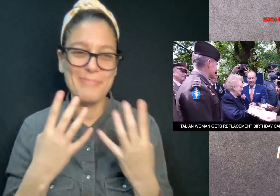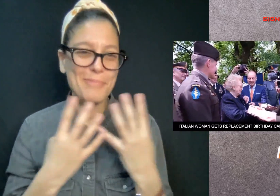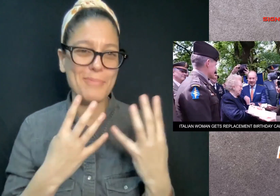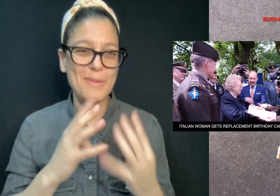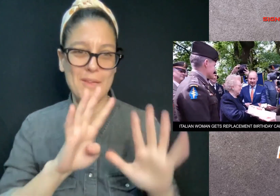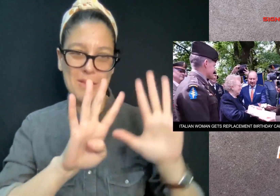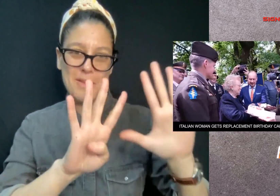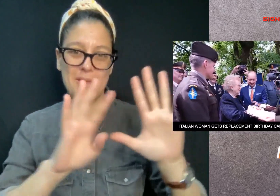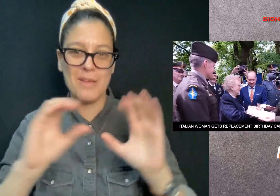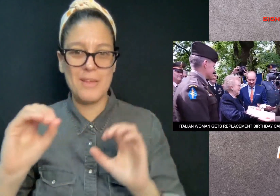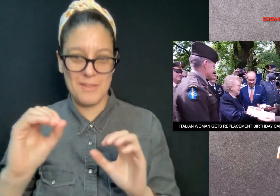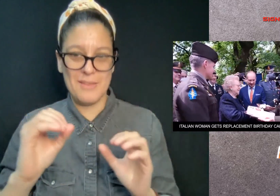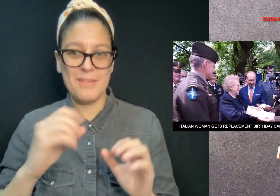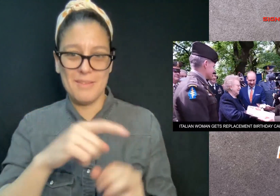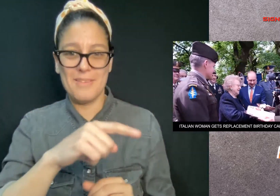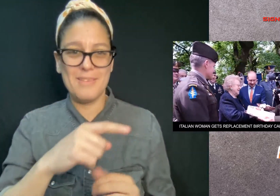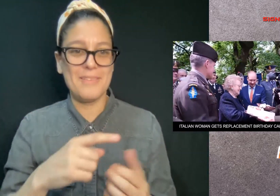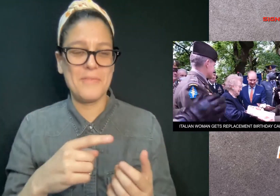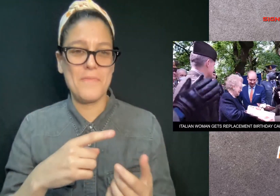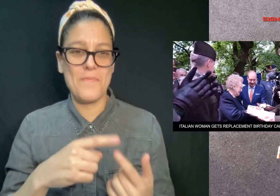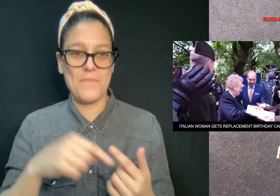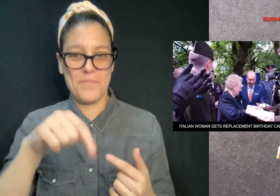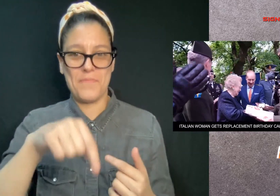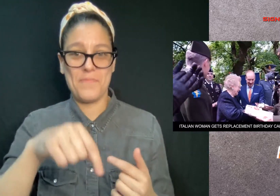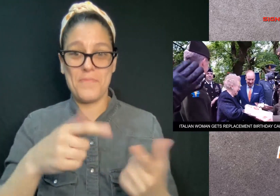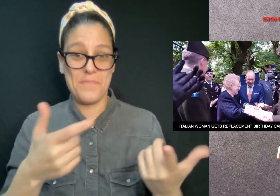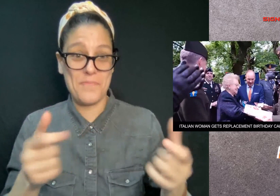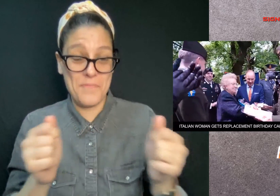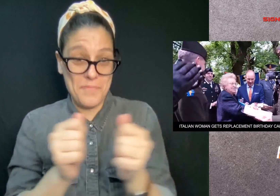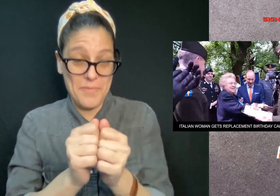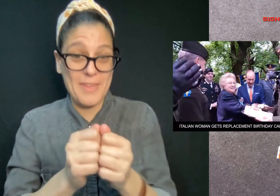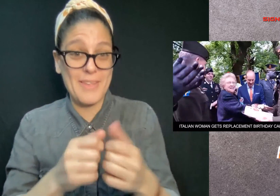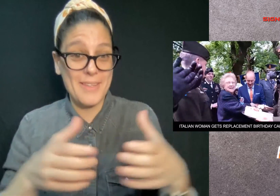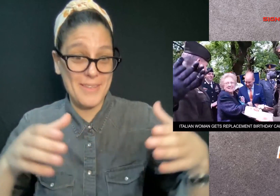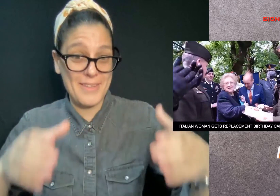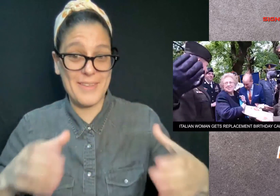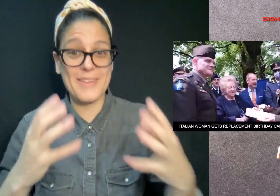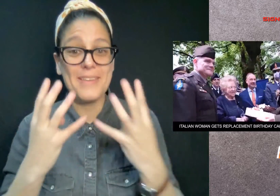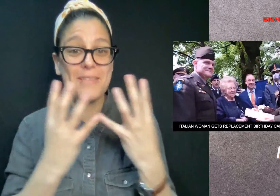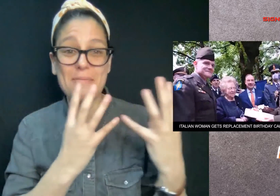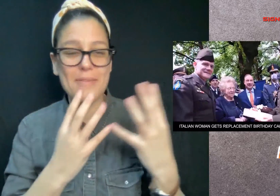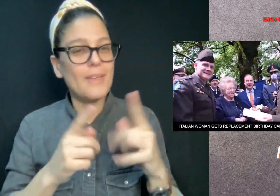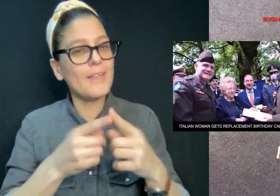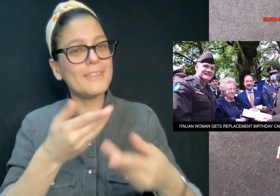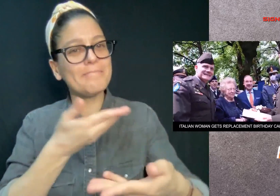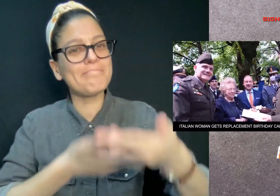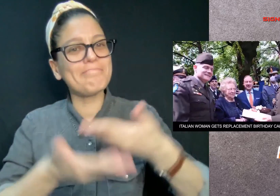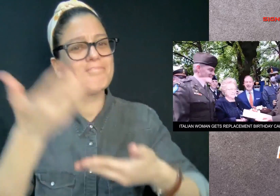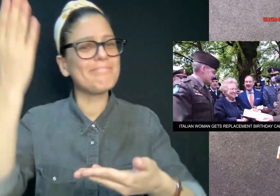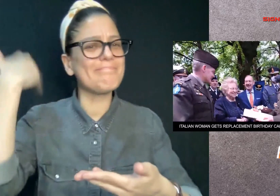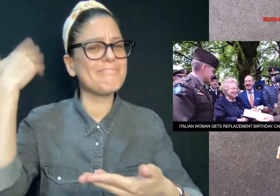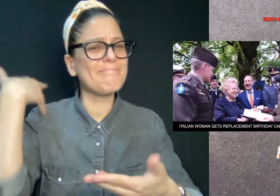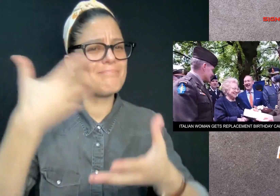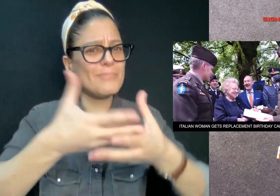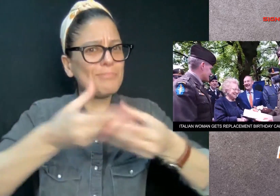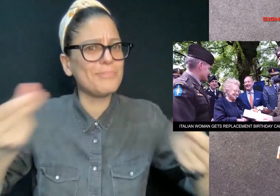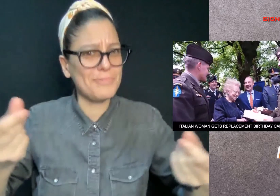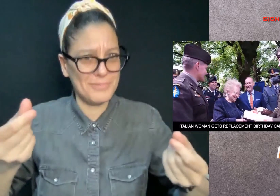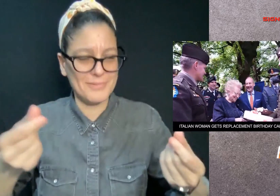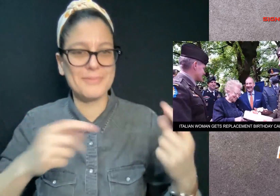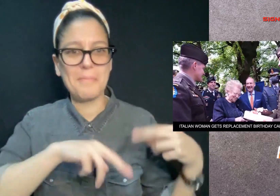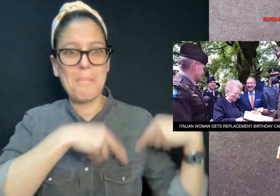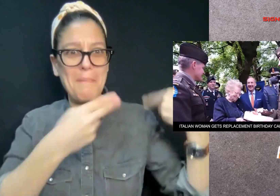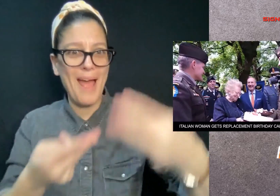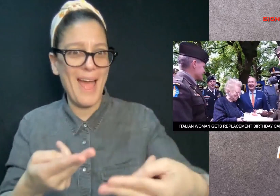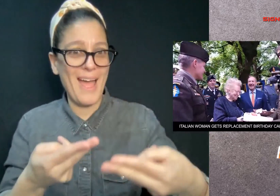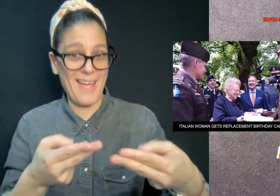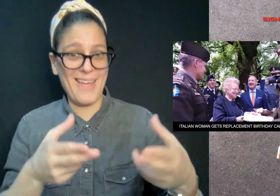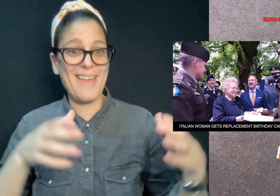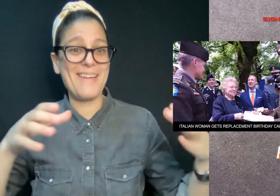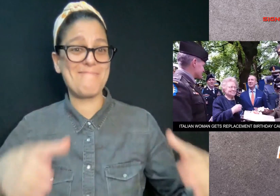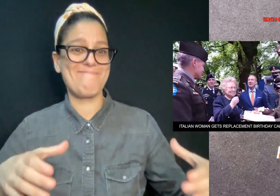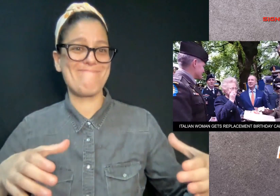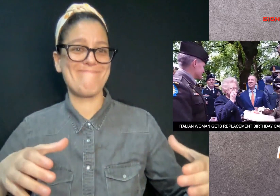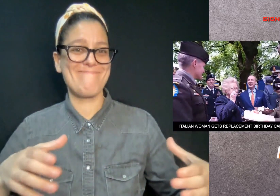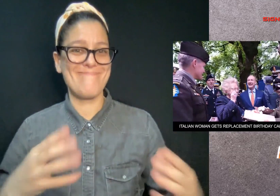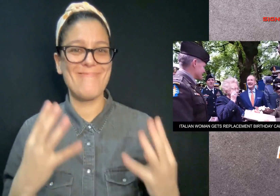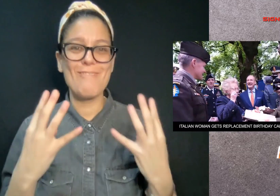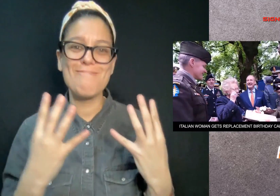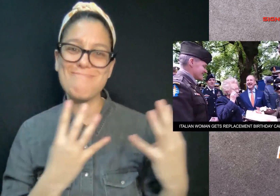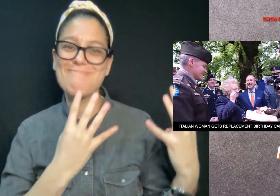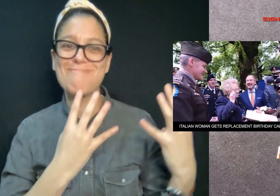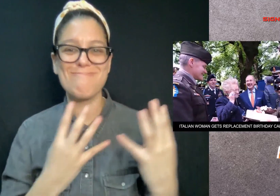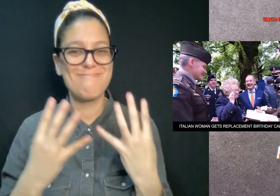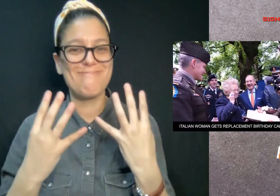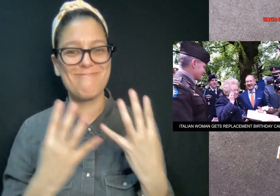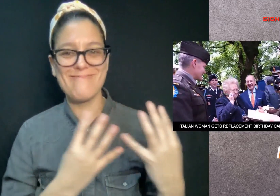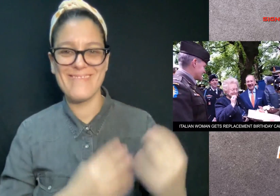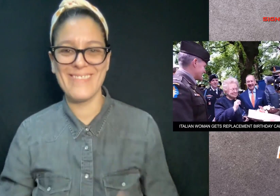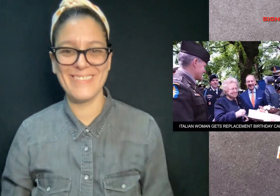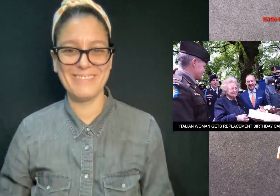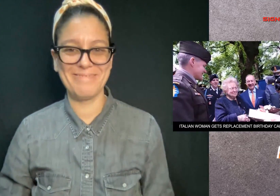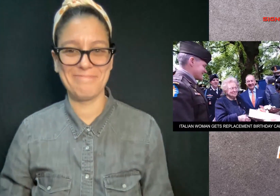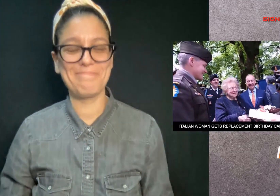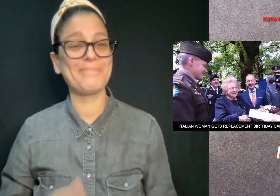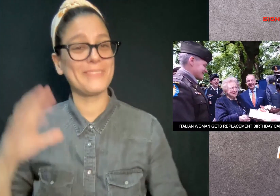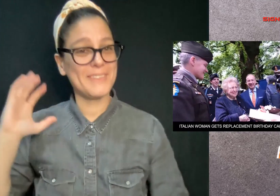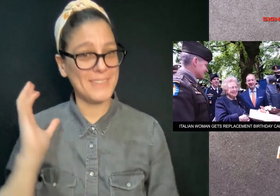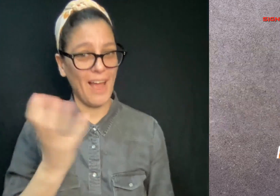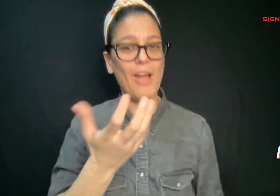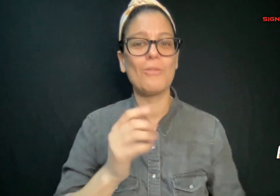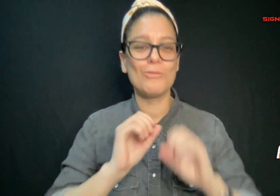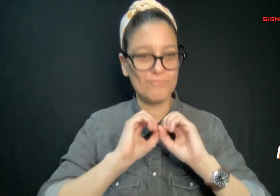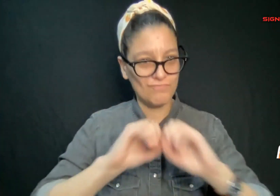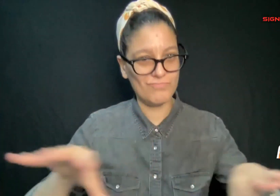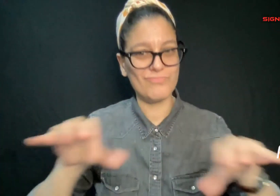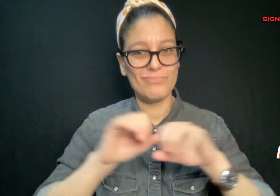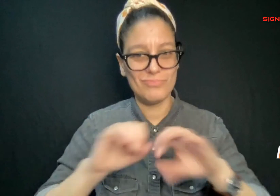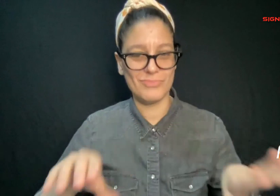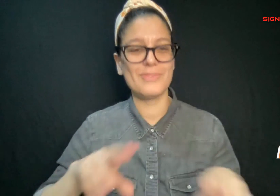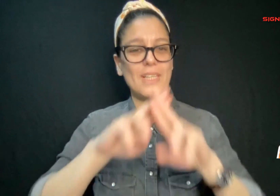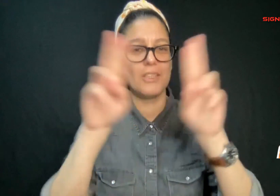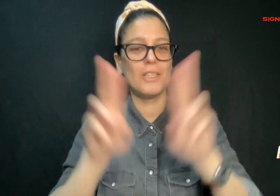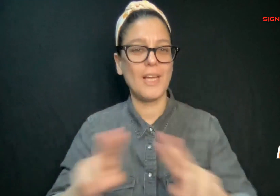American soldiers presented Mion who turned 90 on Friday with a replacement cake Sign1News